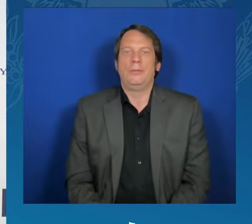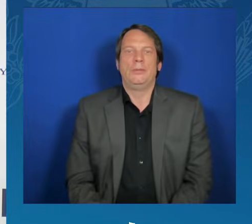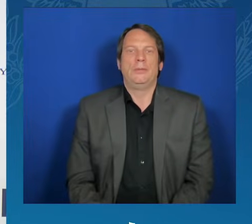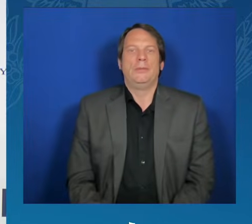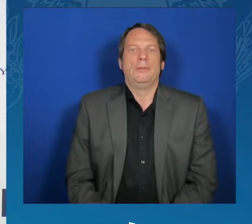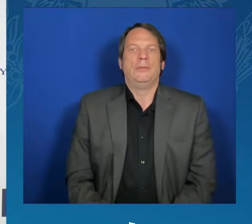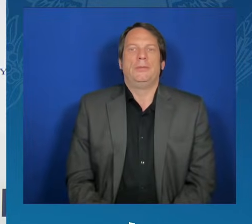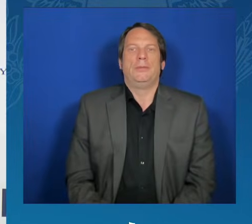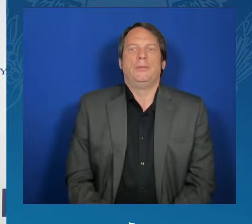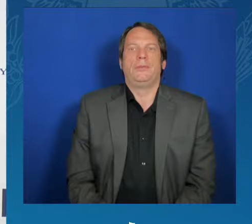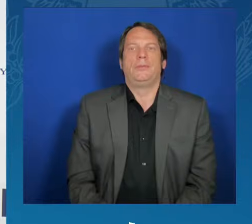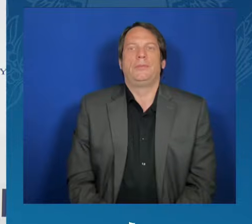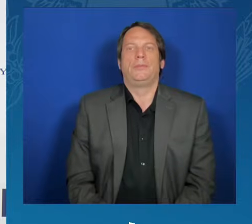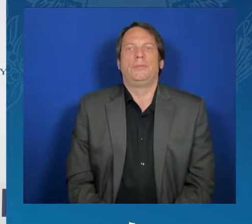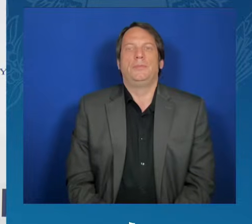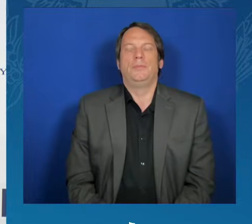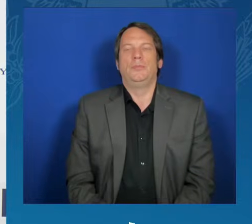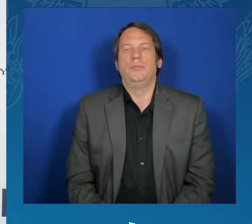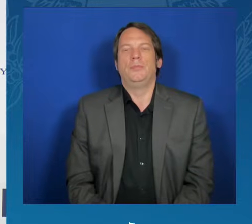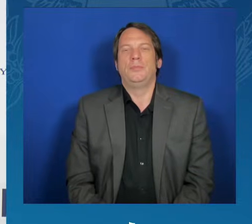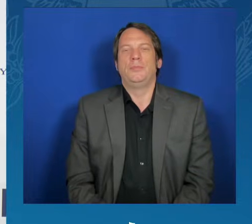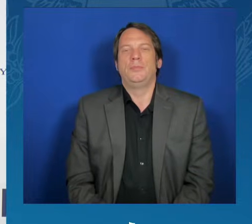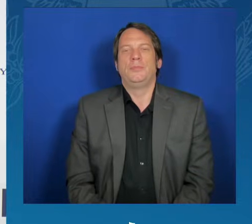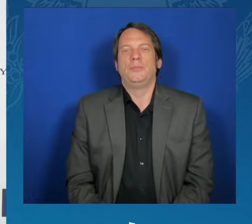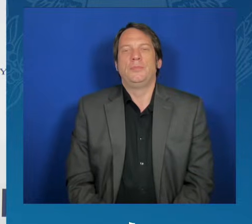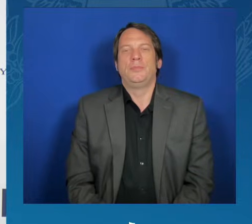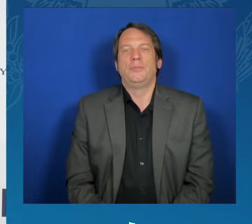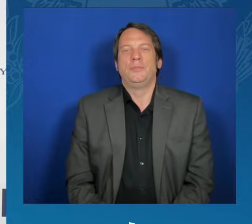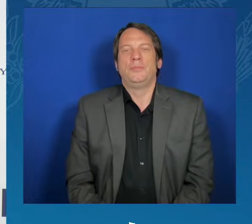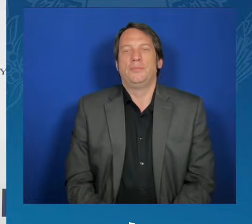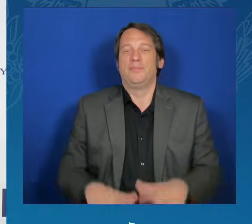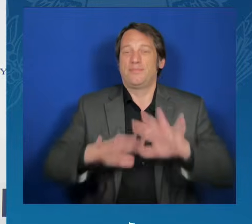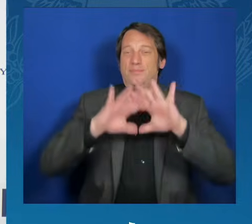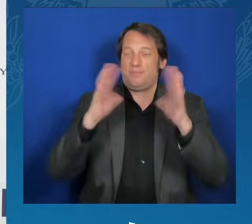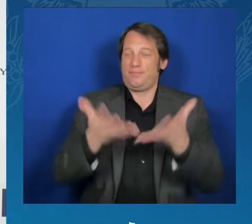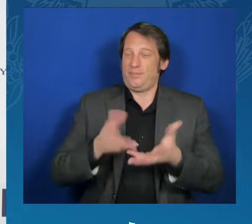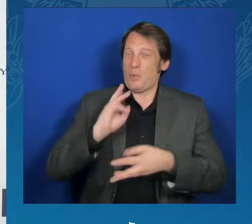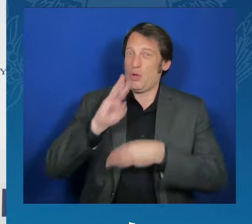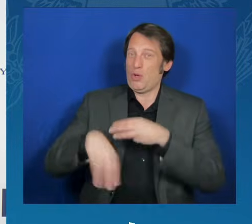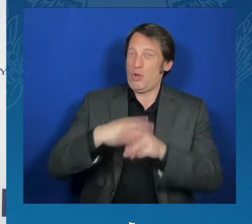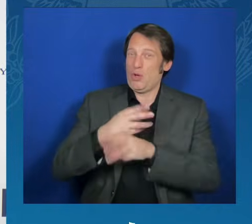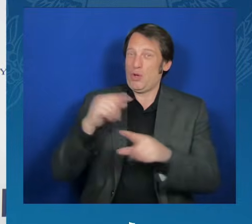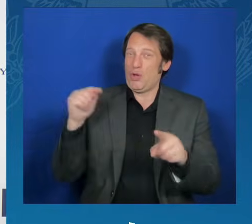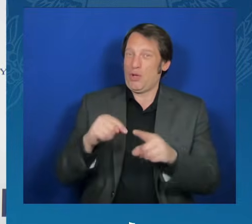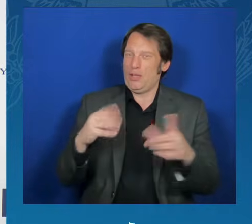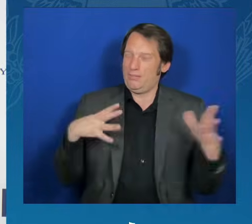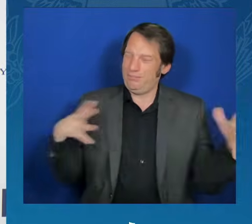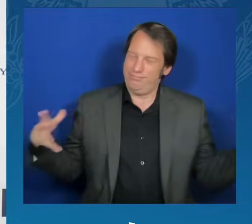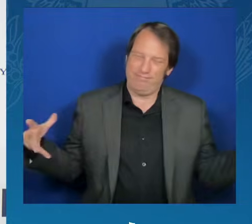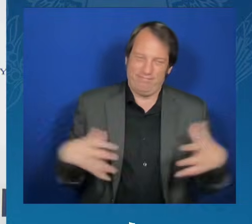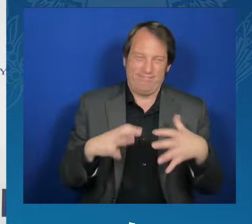The world has come together, with leadership from the United States, to defend the basic principles of sovereignty